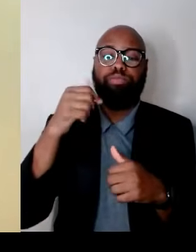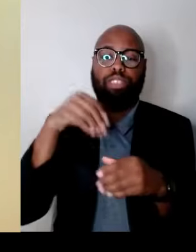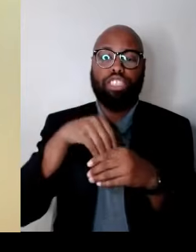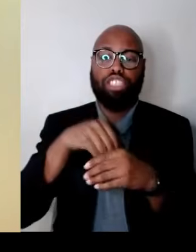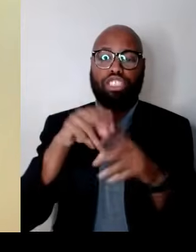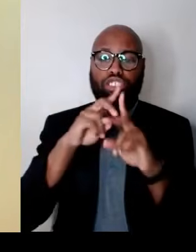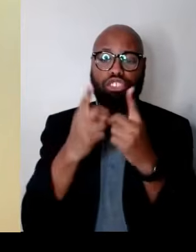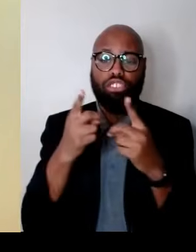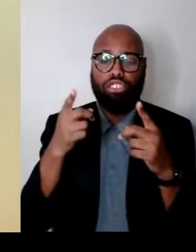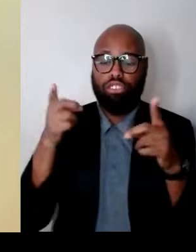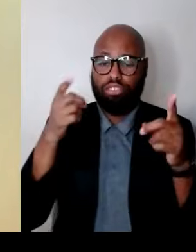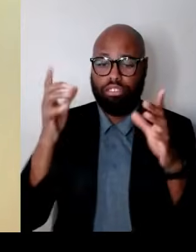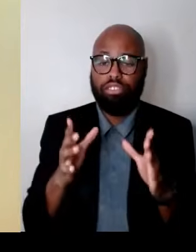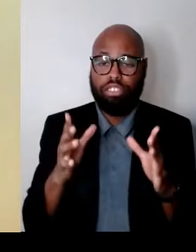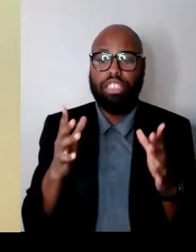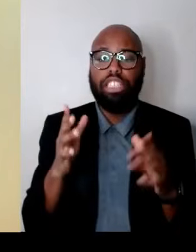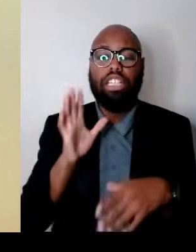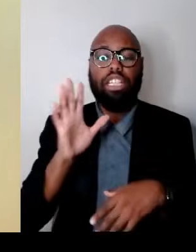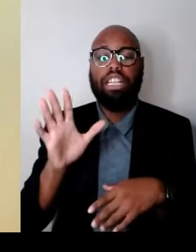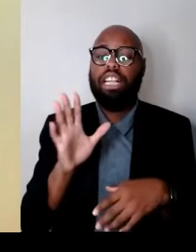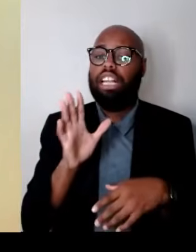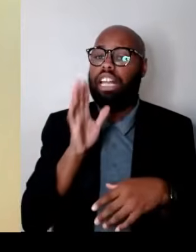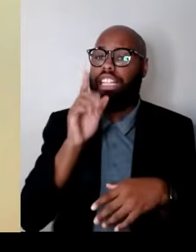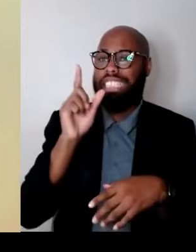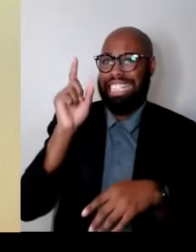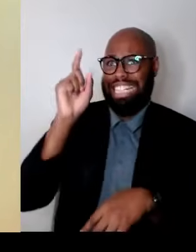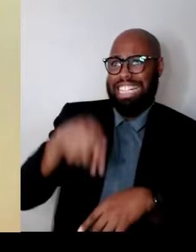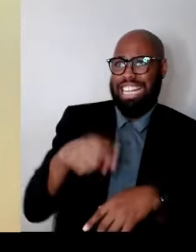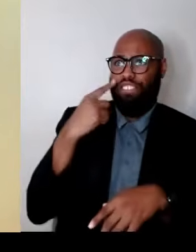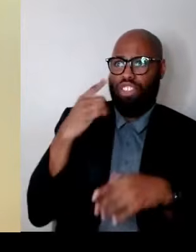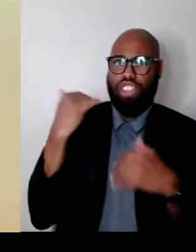and the need for this country to address systemic racism.